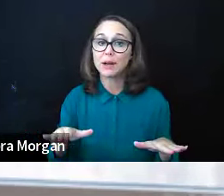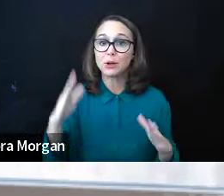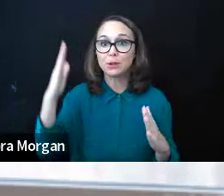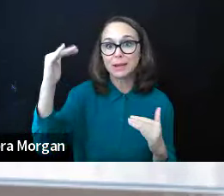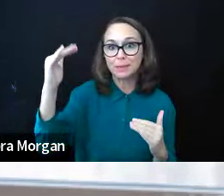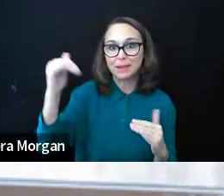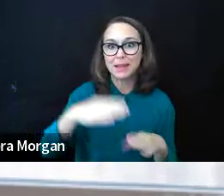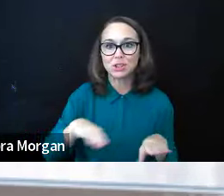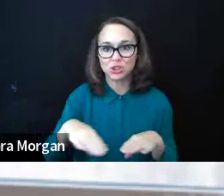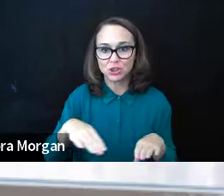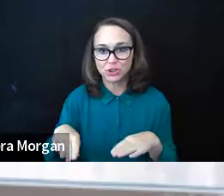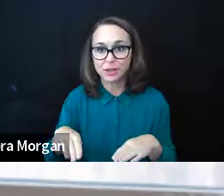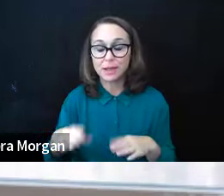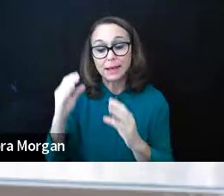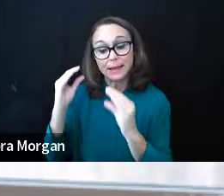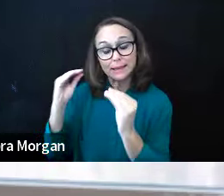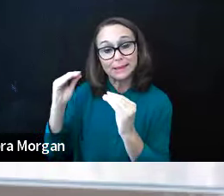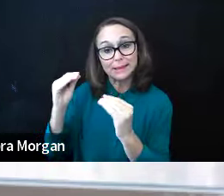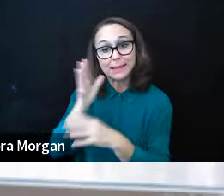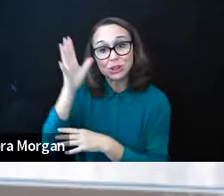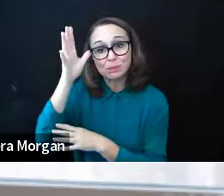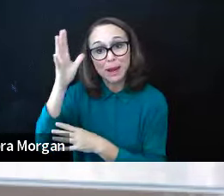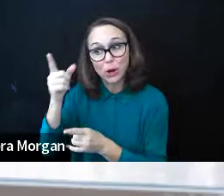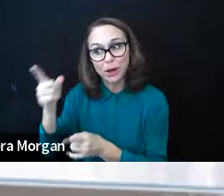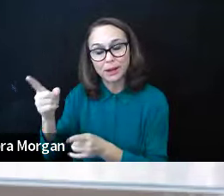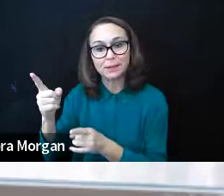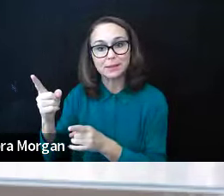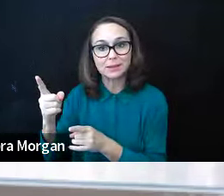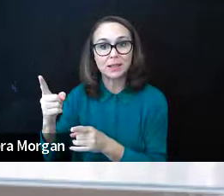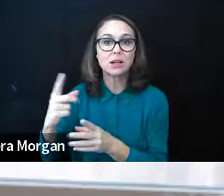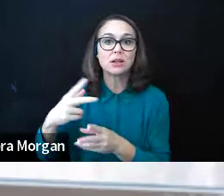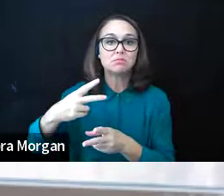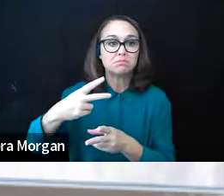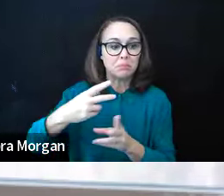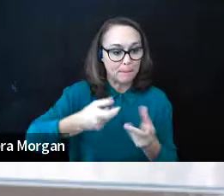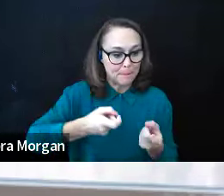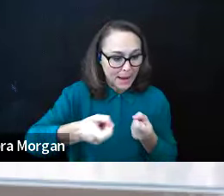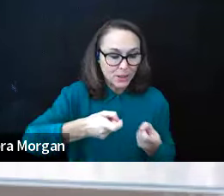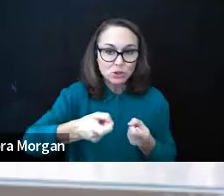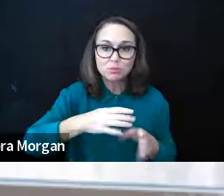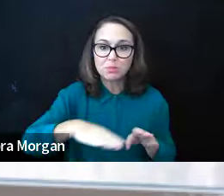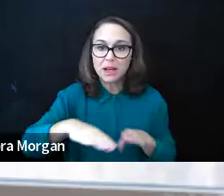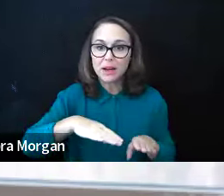behavior management, parental monitoring, problem solving skills, safe and effective discipline,